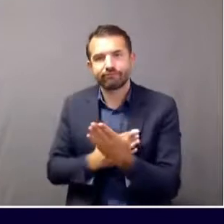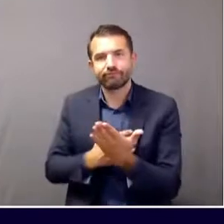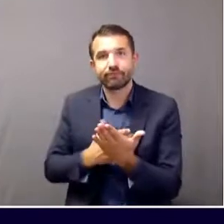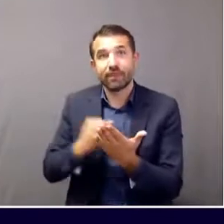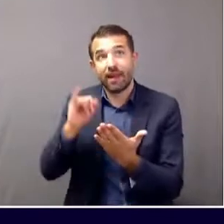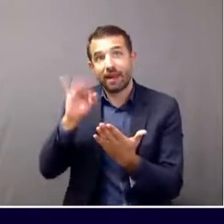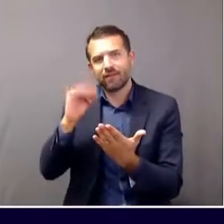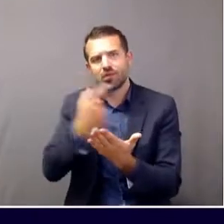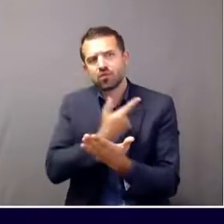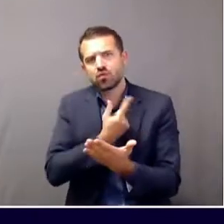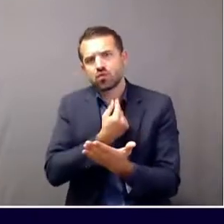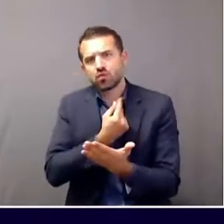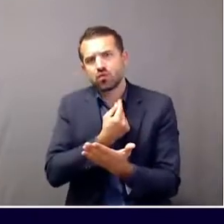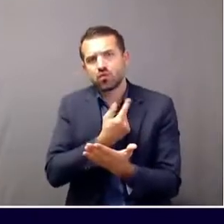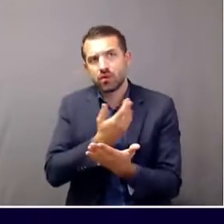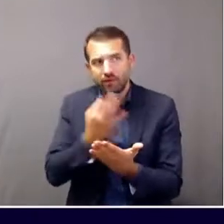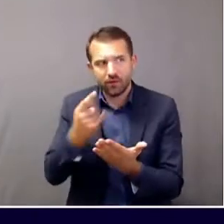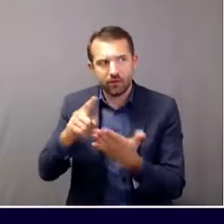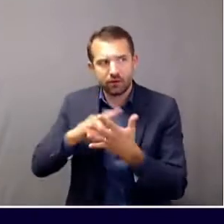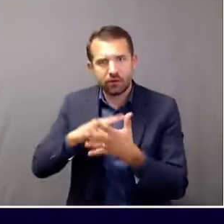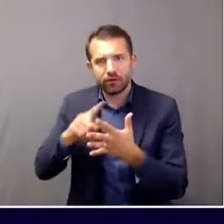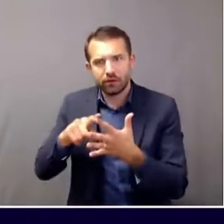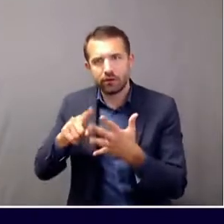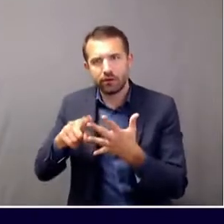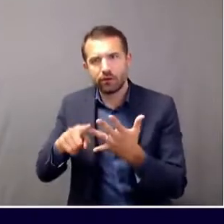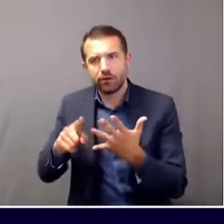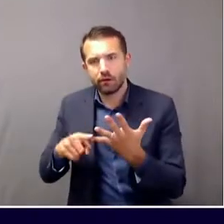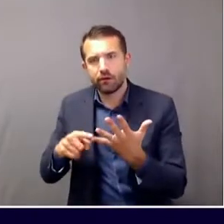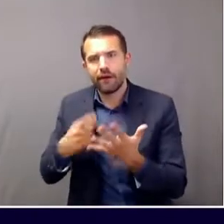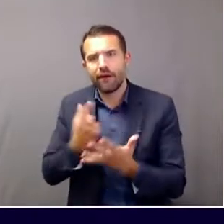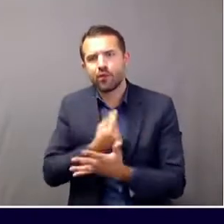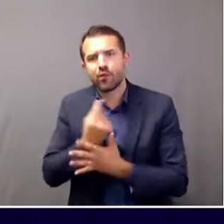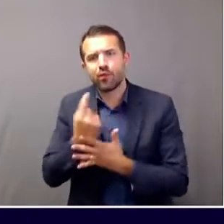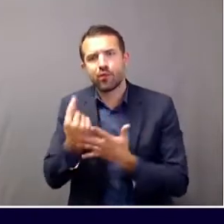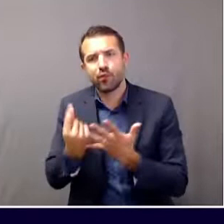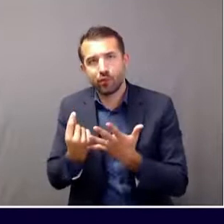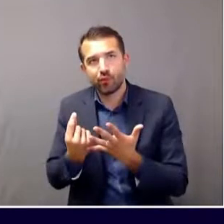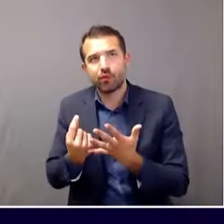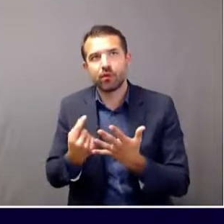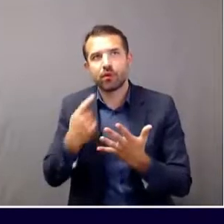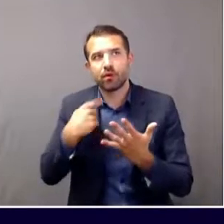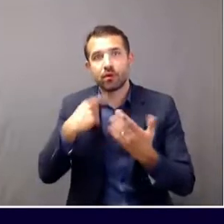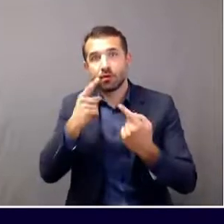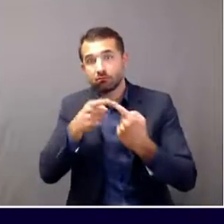restarted if someone has an